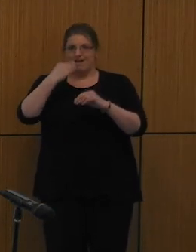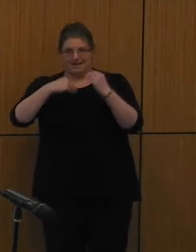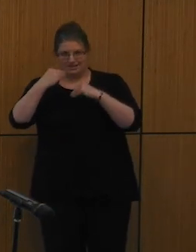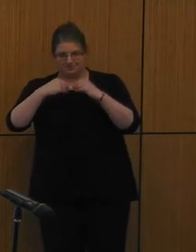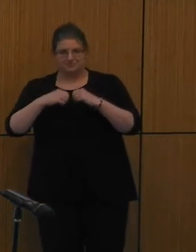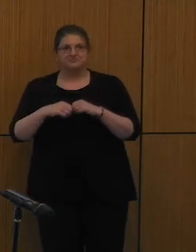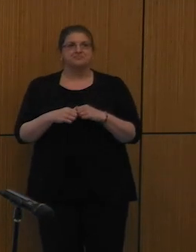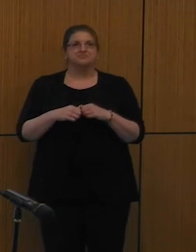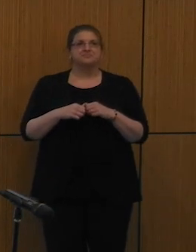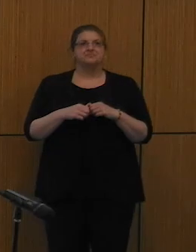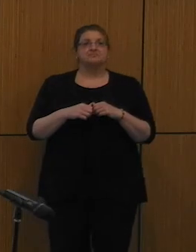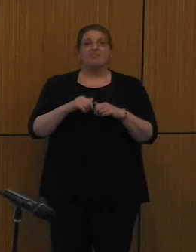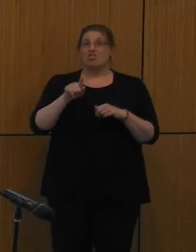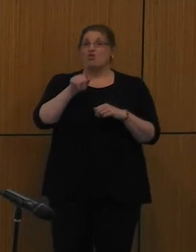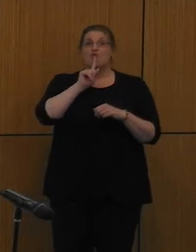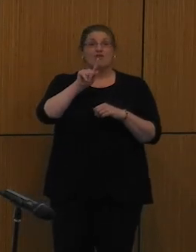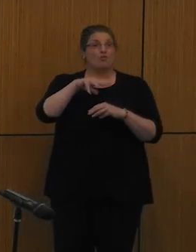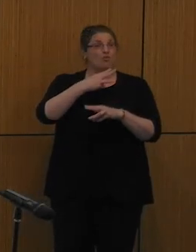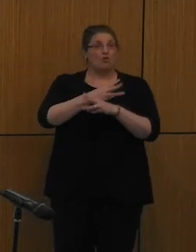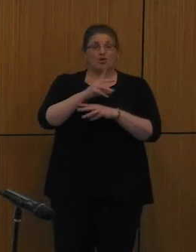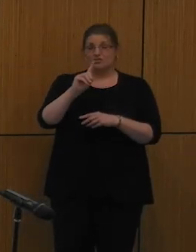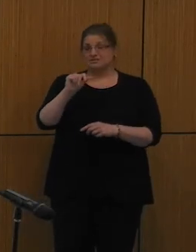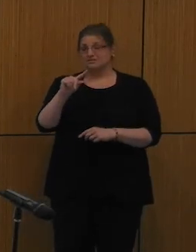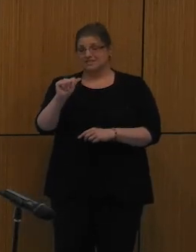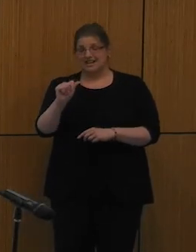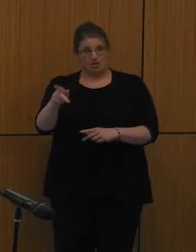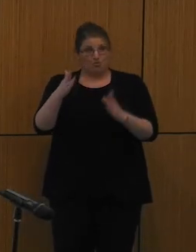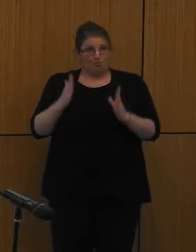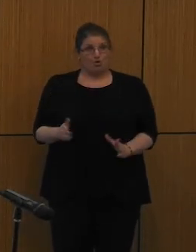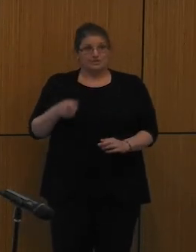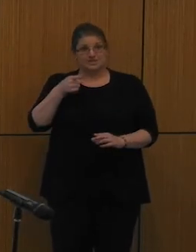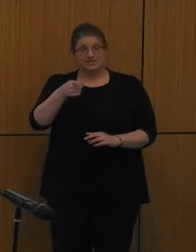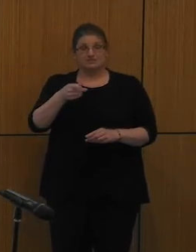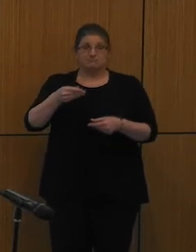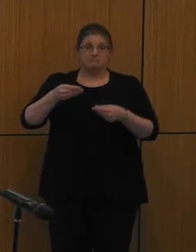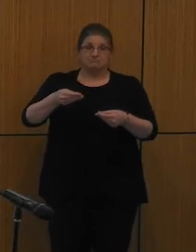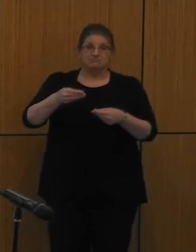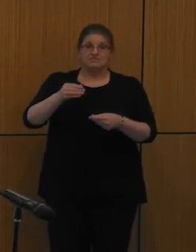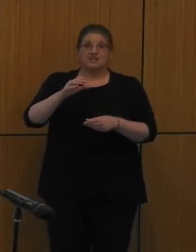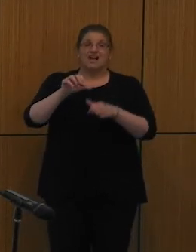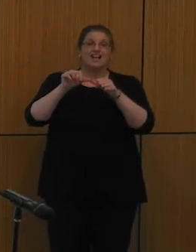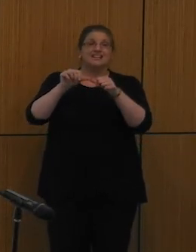And so this is a human who is given a continuous glucose IV drip over hours.